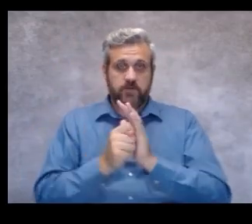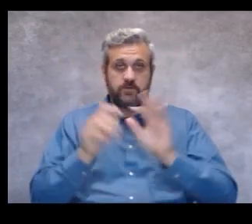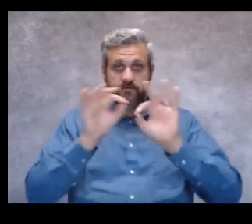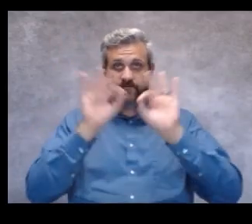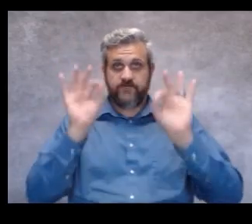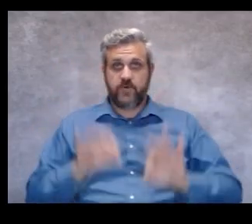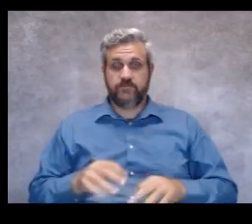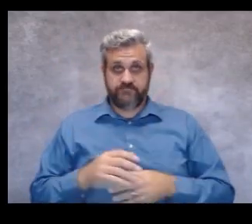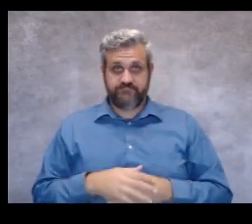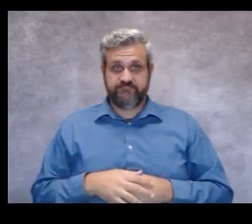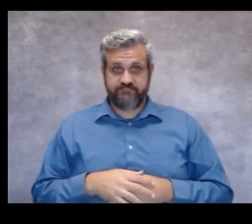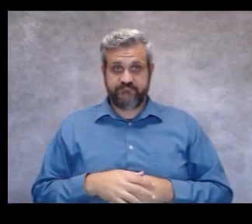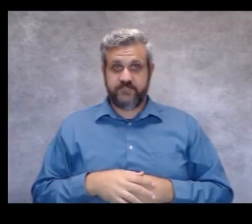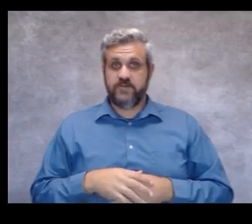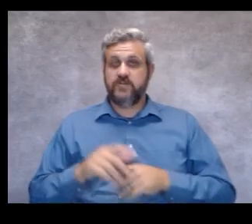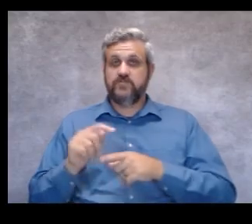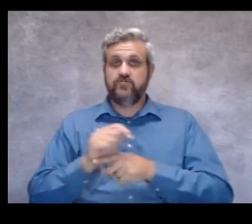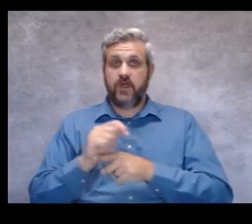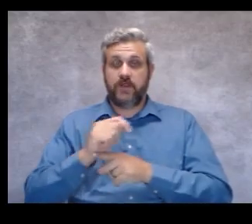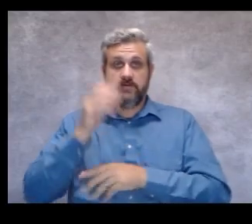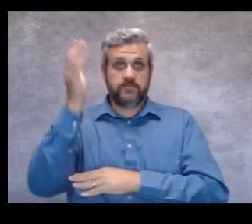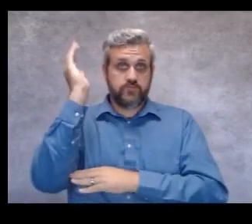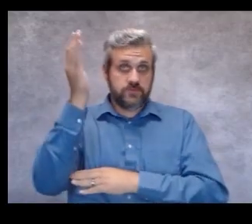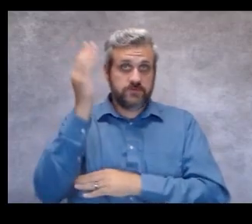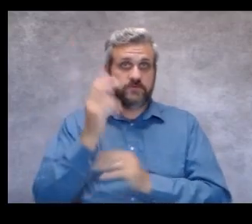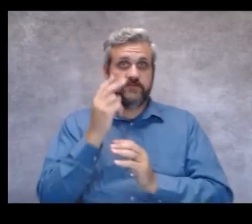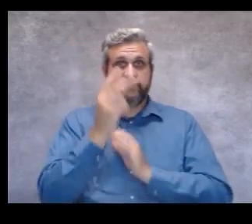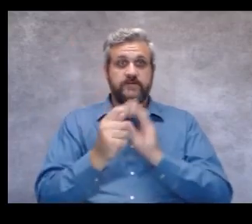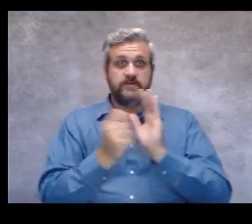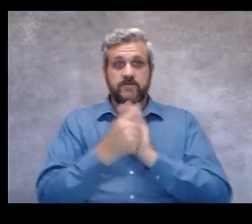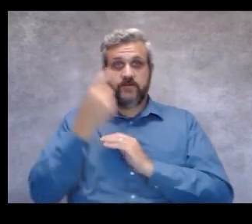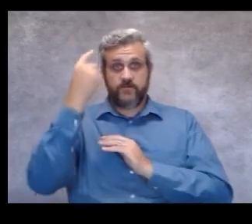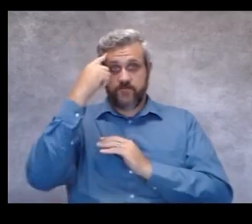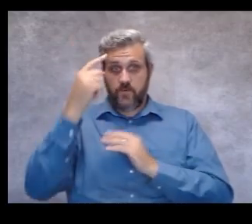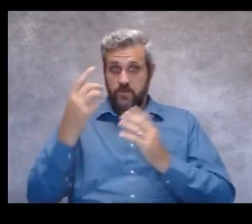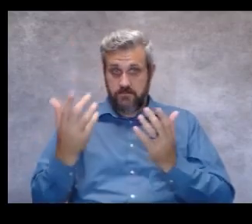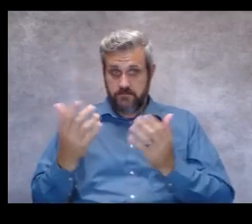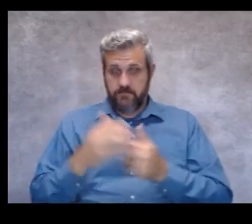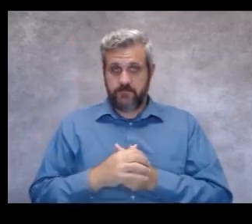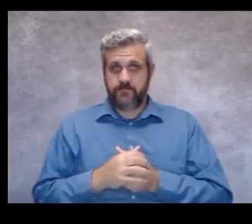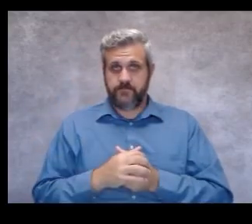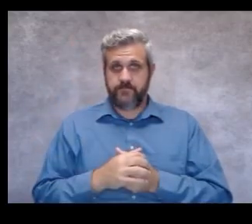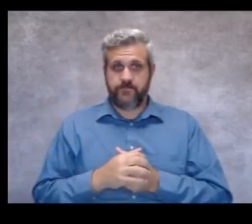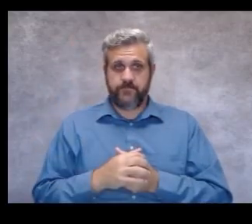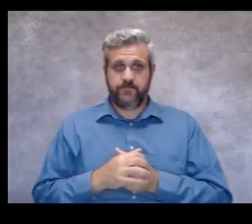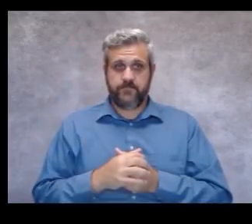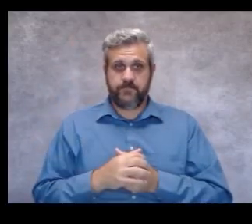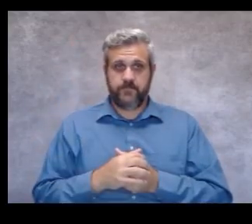forms. There are training presentations and videos for